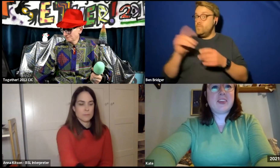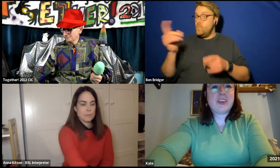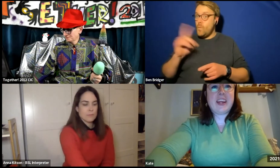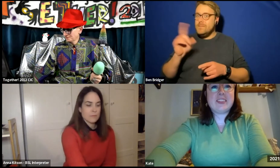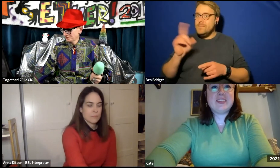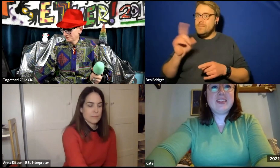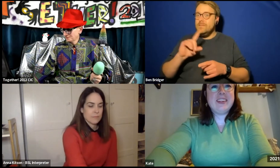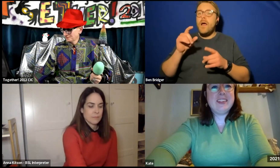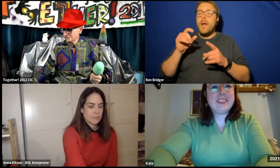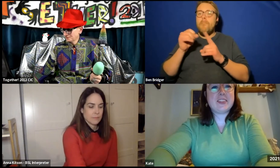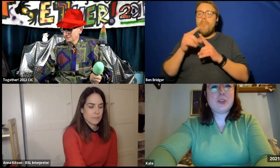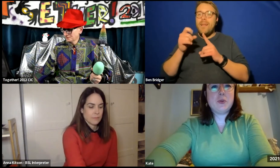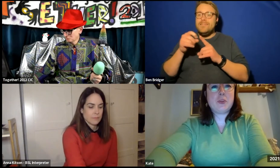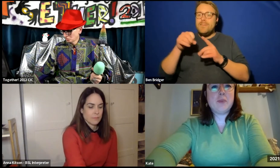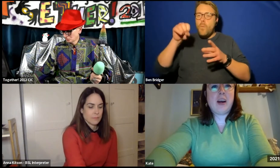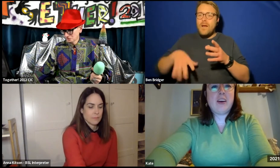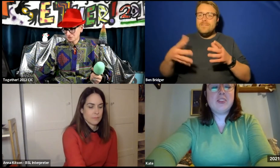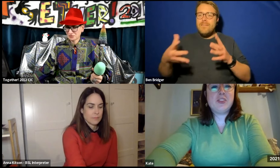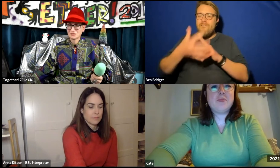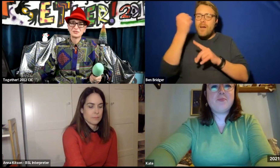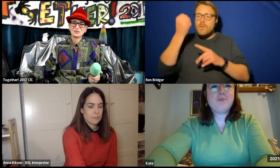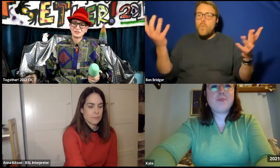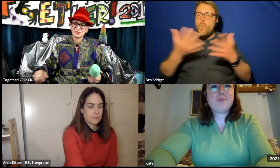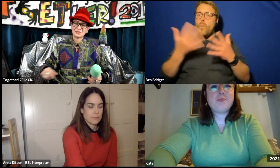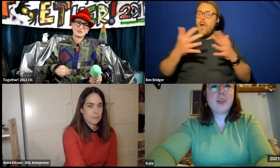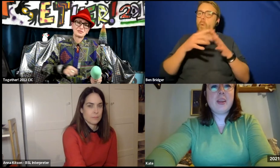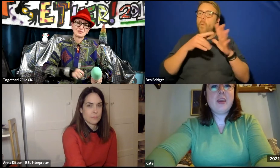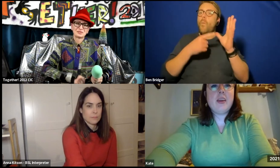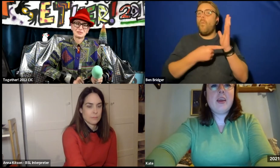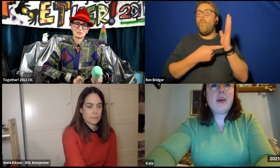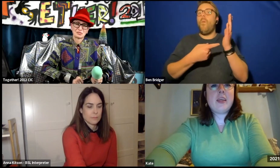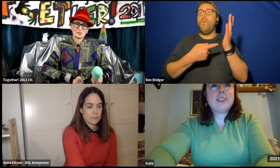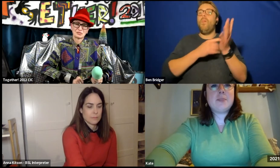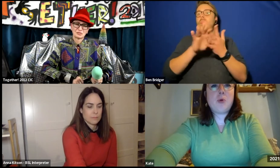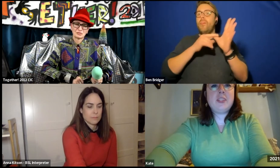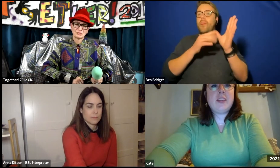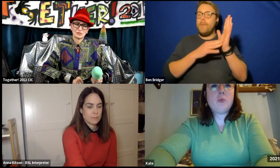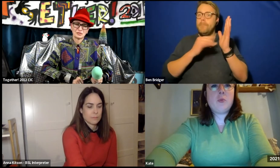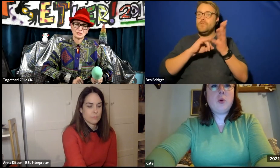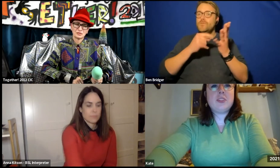occasion. It's called the March. There's a body in the water